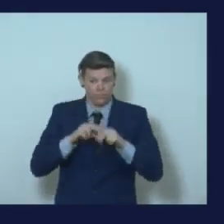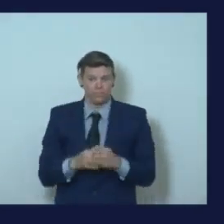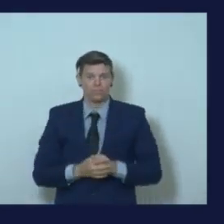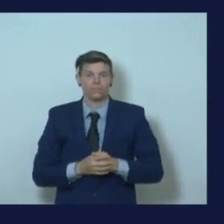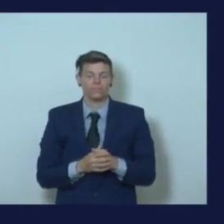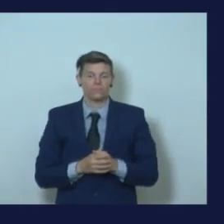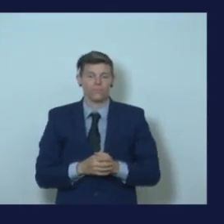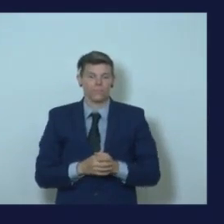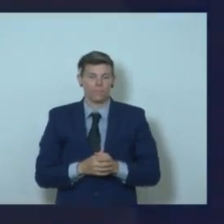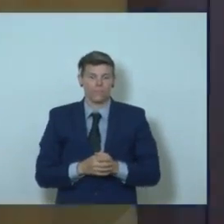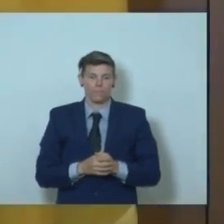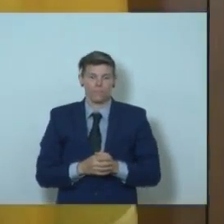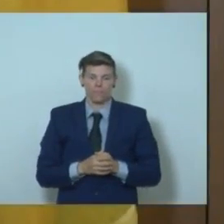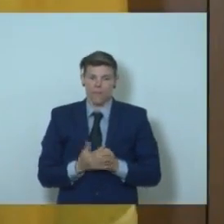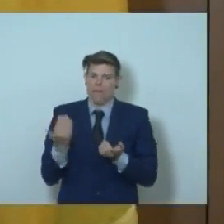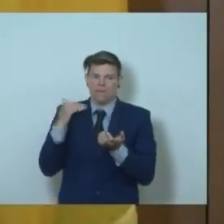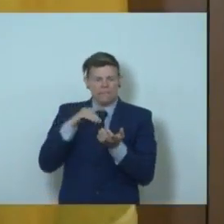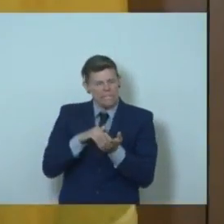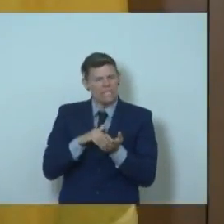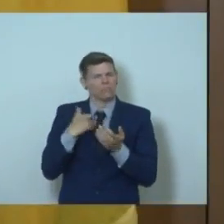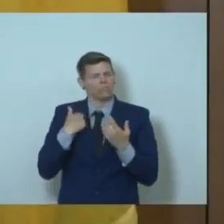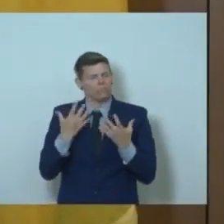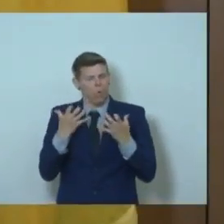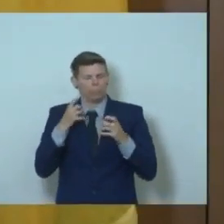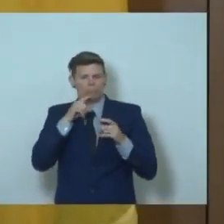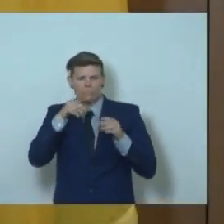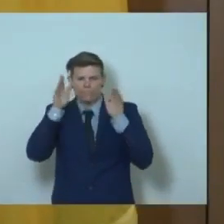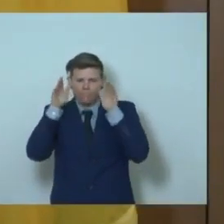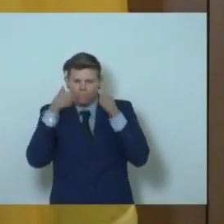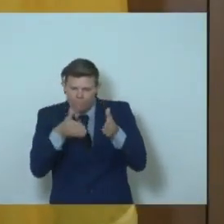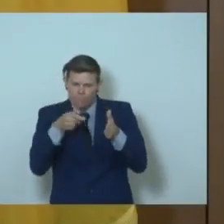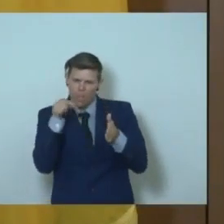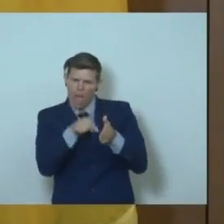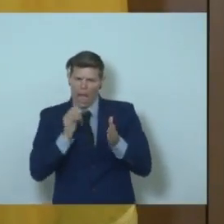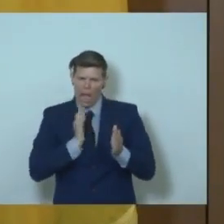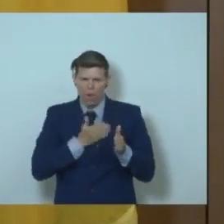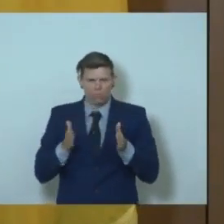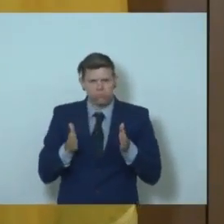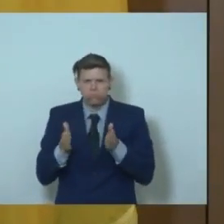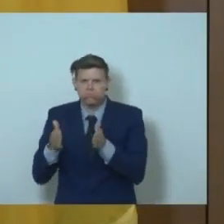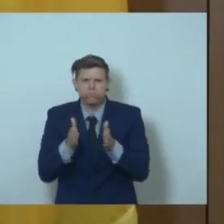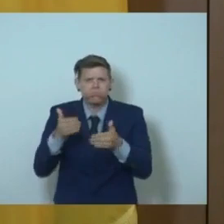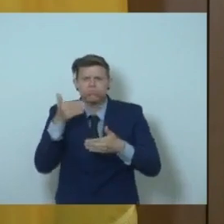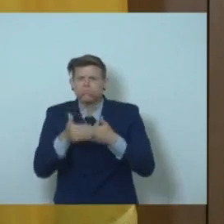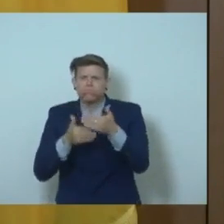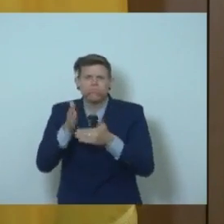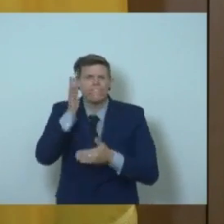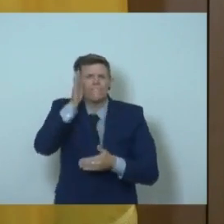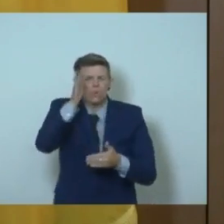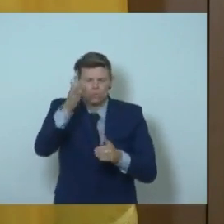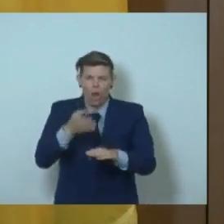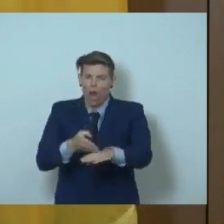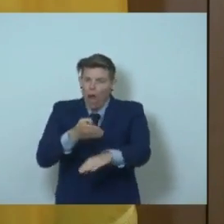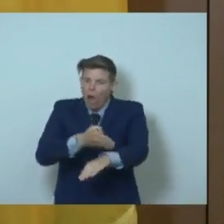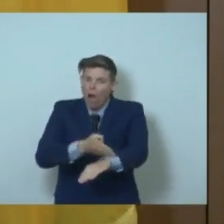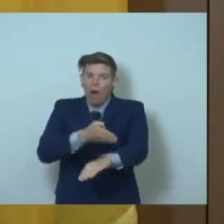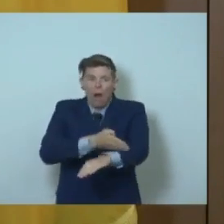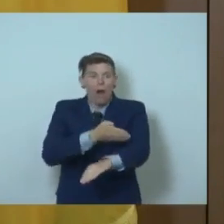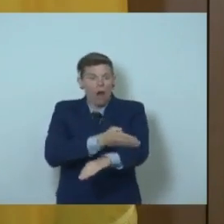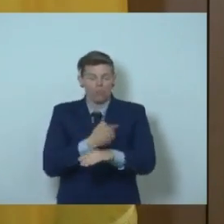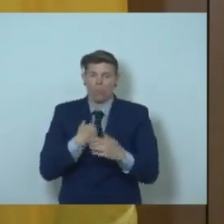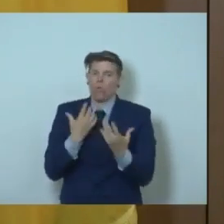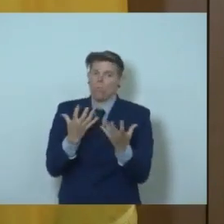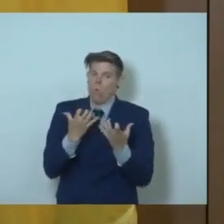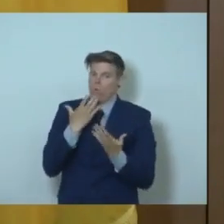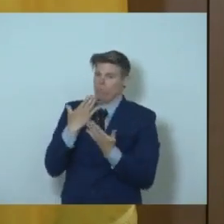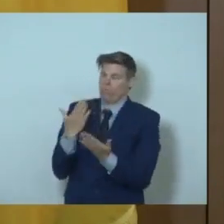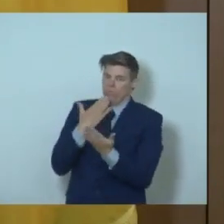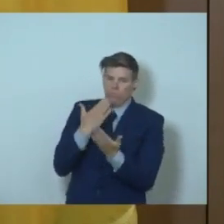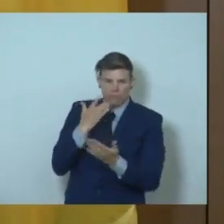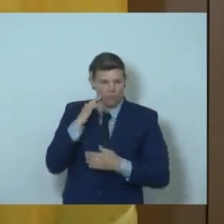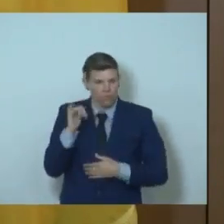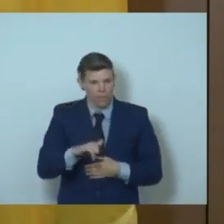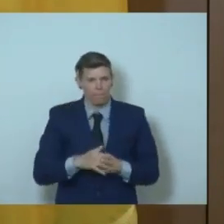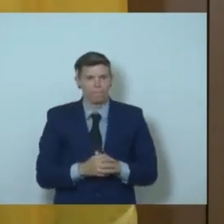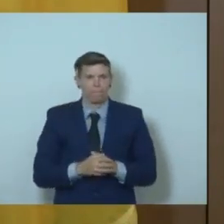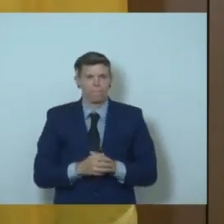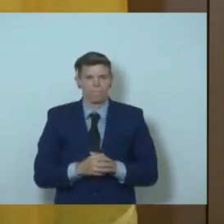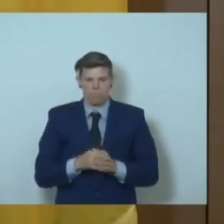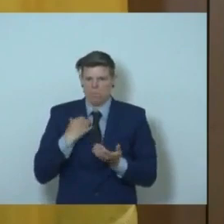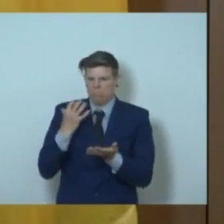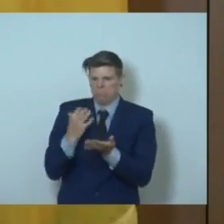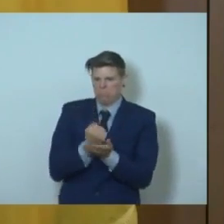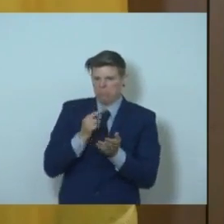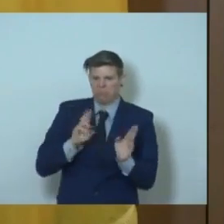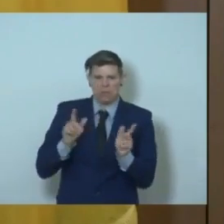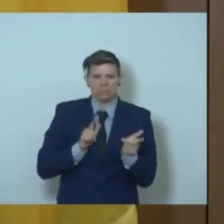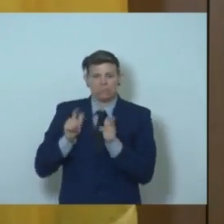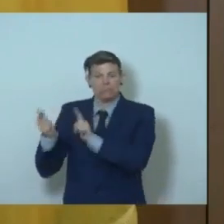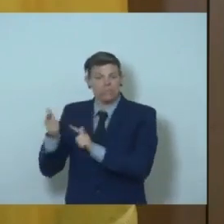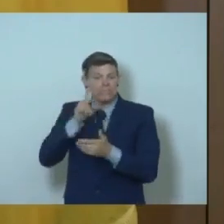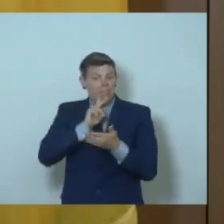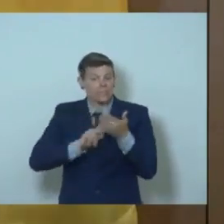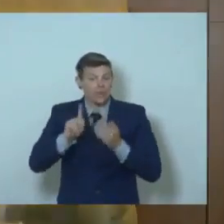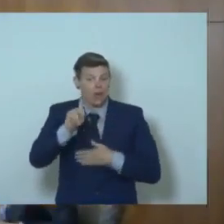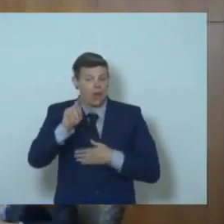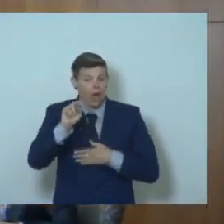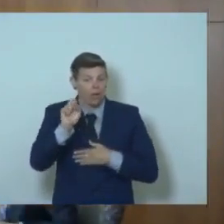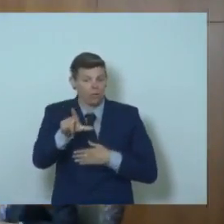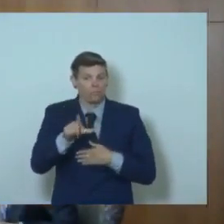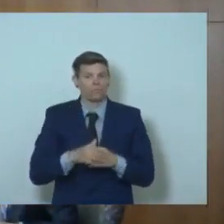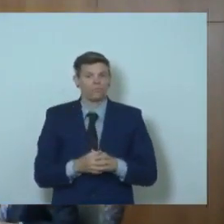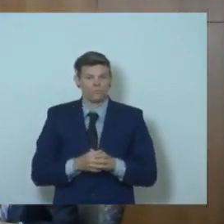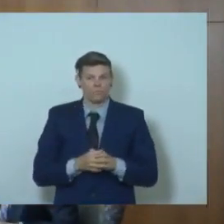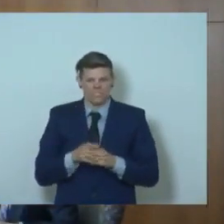WE WANT TO CONTINUE TO INCREASE THAT NUMBER THE LEVEL OF TESTING WE DO EVERY DAY AND WE’RE ON WHERE THE PATH TO DO THAT WE ARE STILL MAKING IMPROVEMENTS AND I’M GRATEFUL FOR THAT AND I’LL